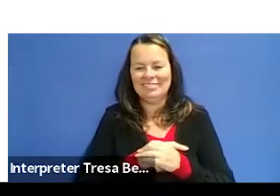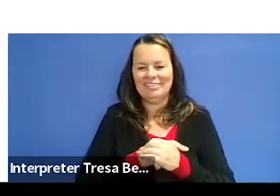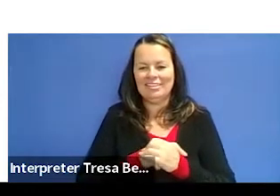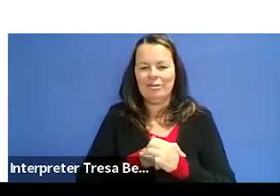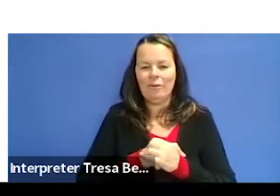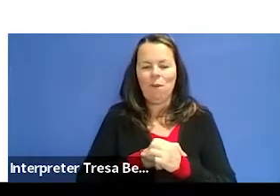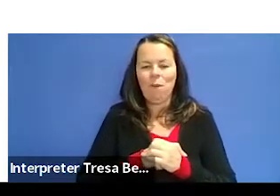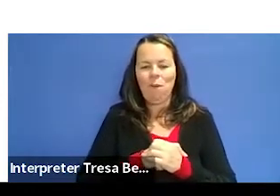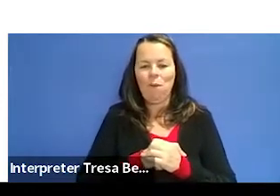I guess it doesn't matter.